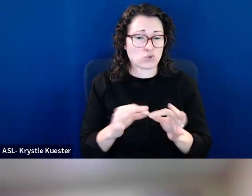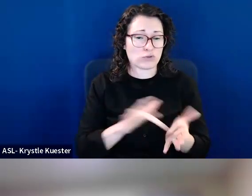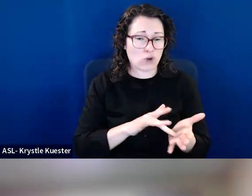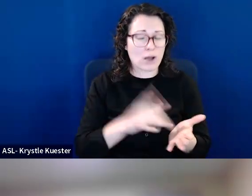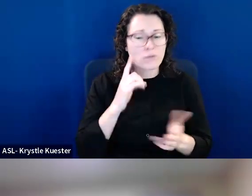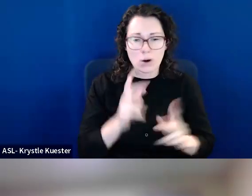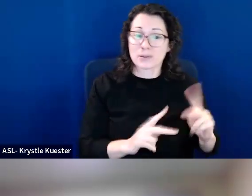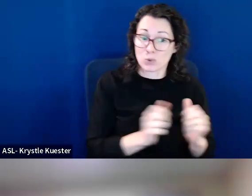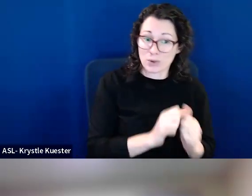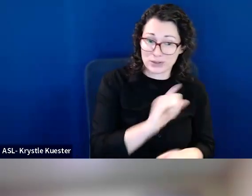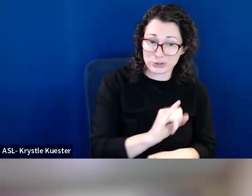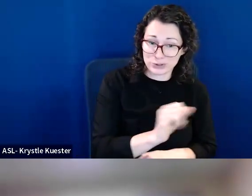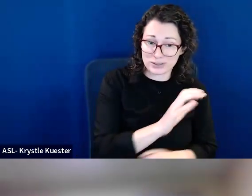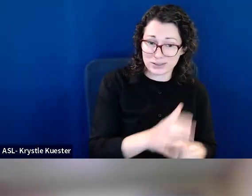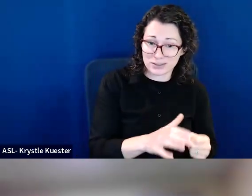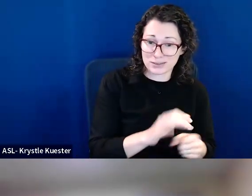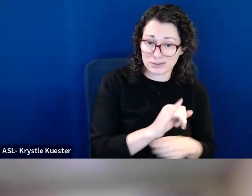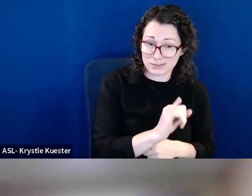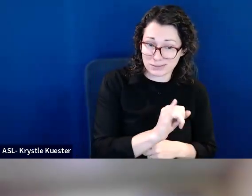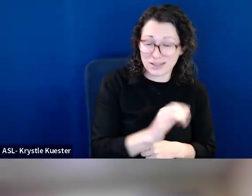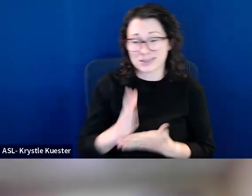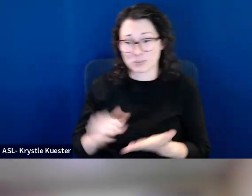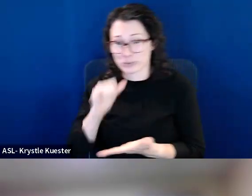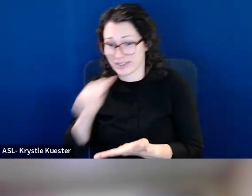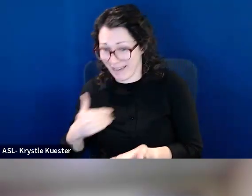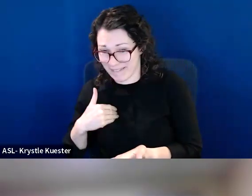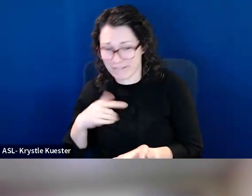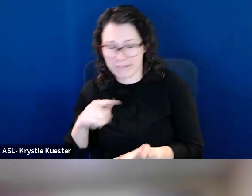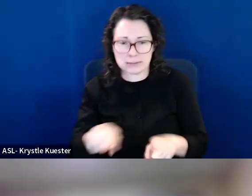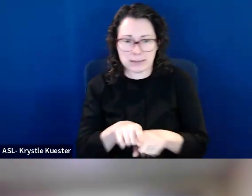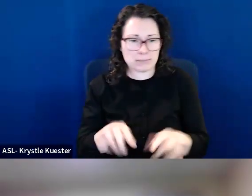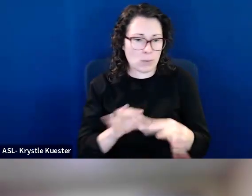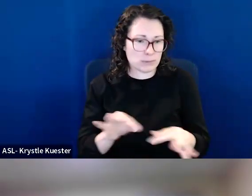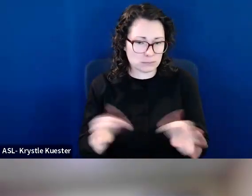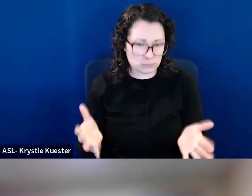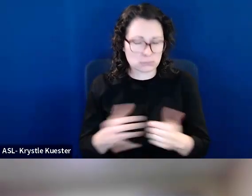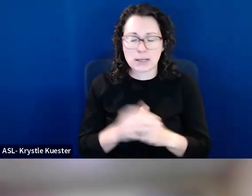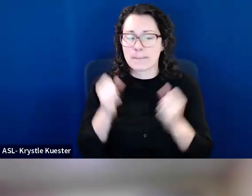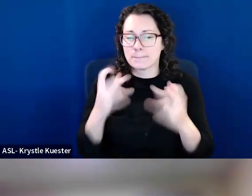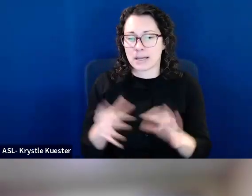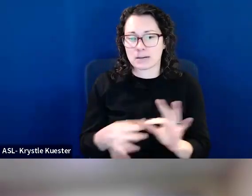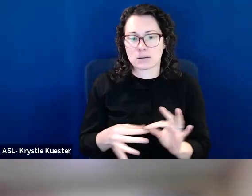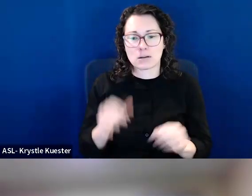who had insurance coverage and those who didn't. Um we heard a lot of mentions of autoimmune drugs,